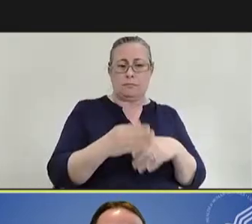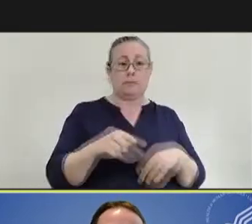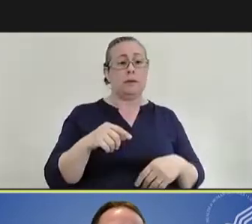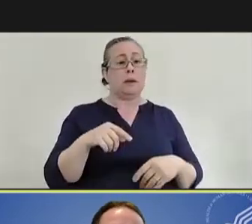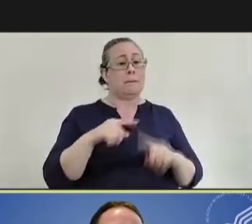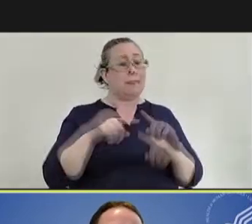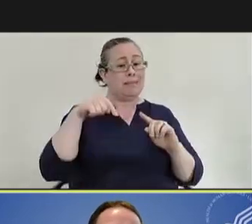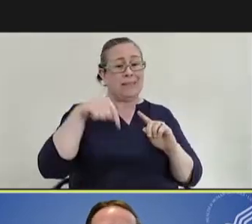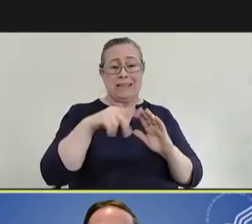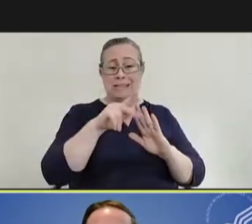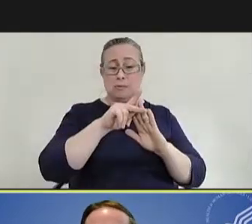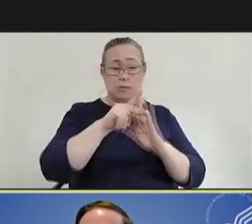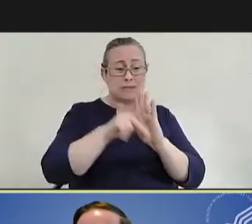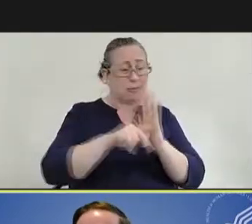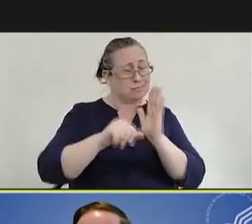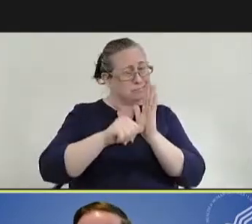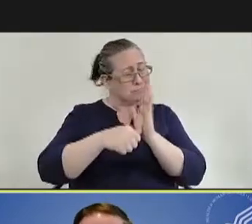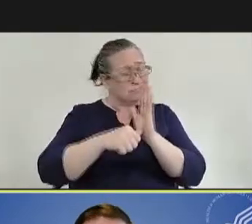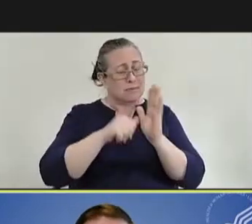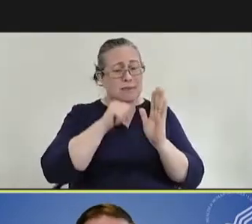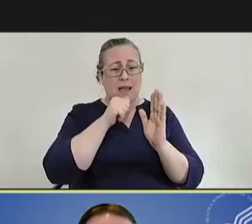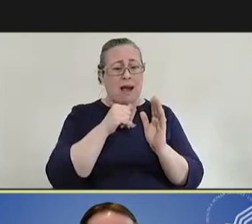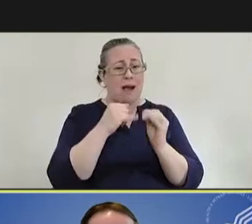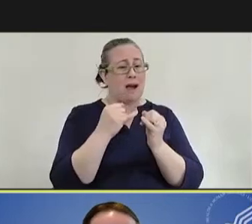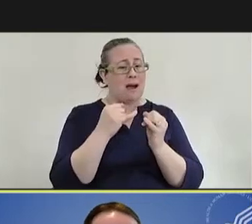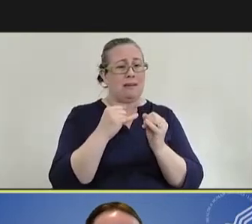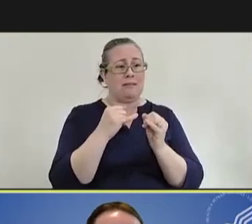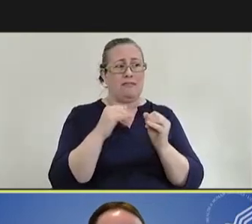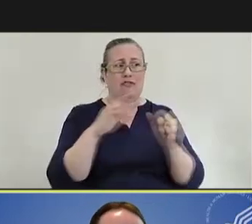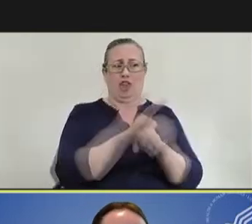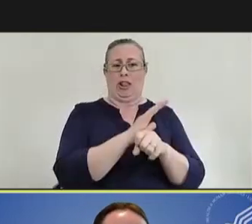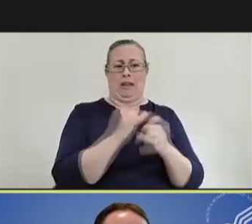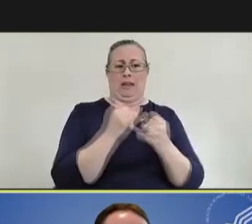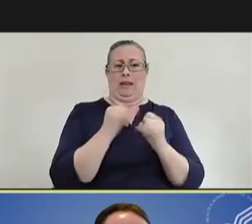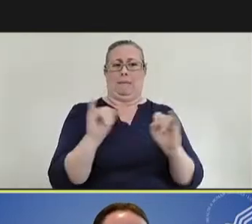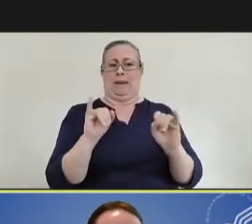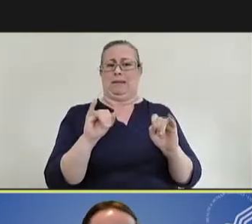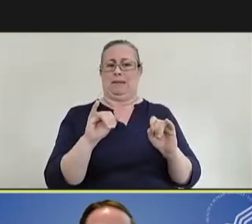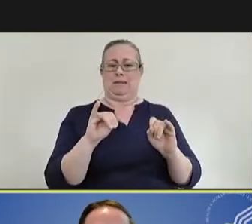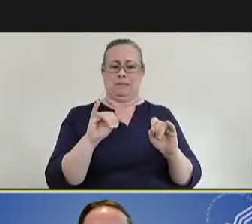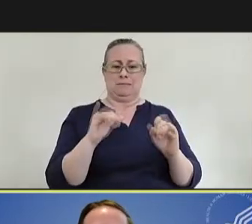and it probably is not possible to have 100 percent on all of these at the same time.